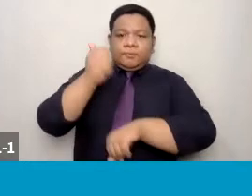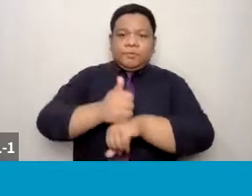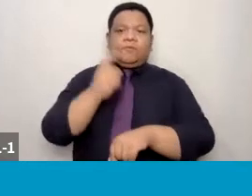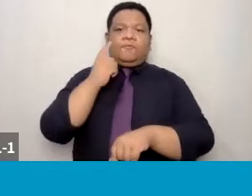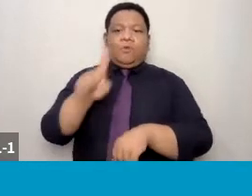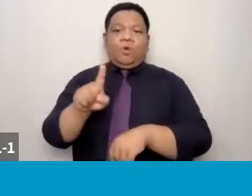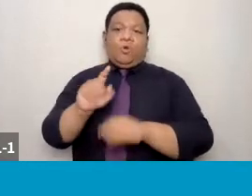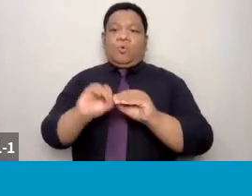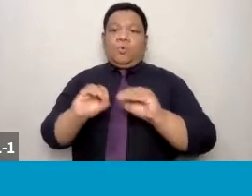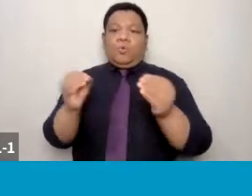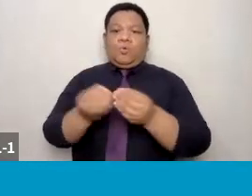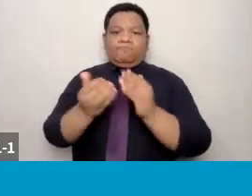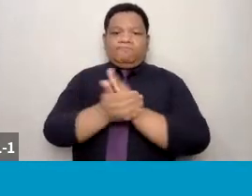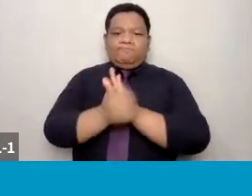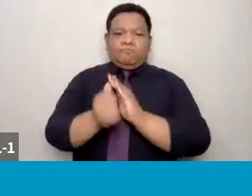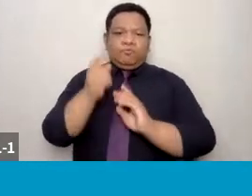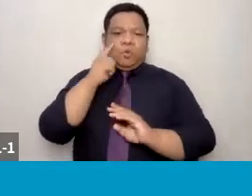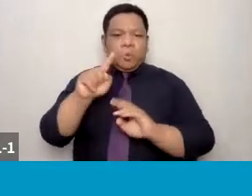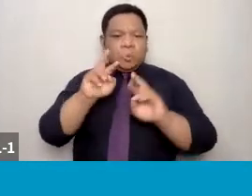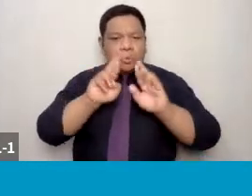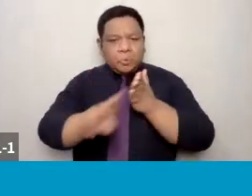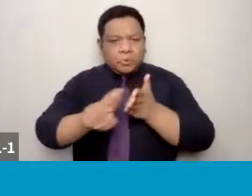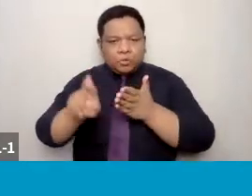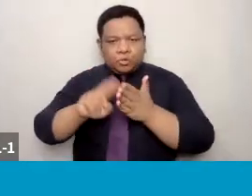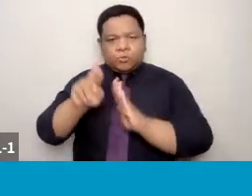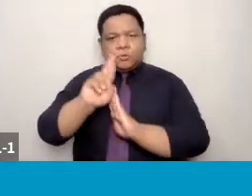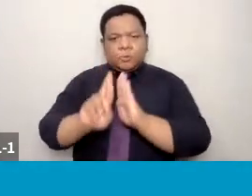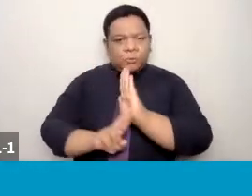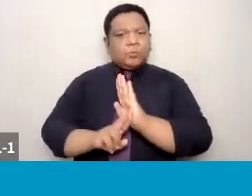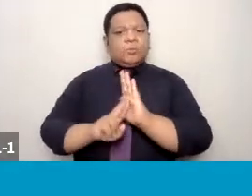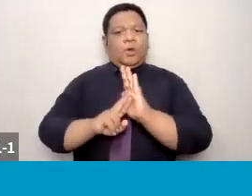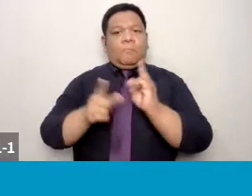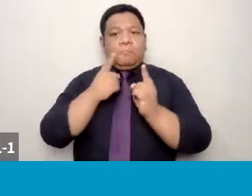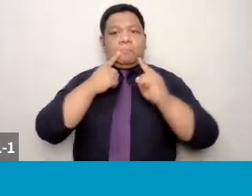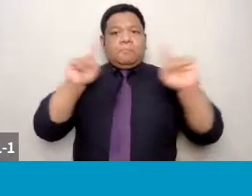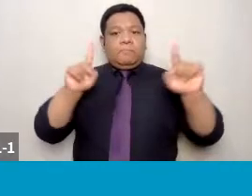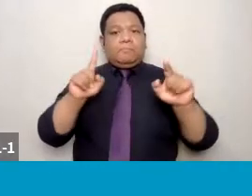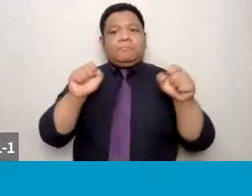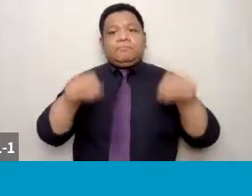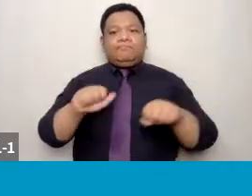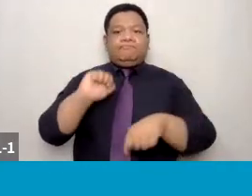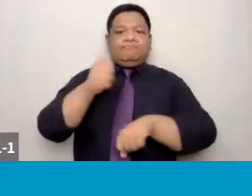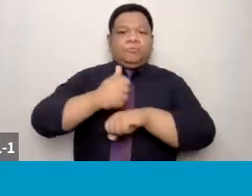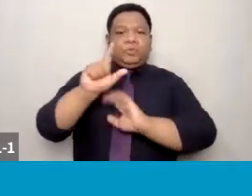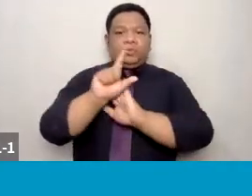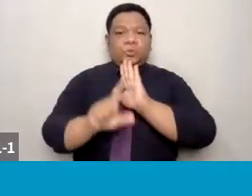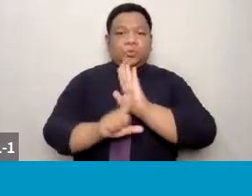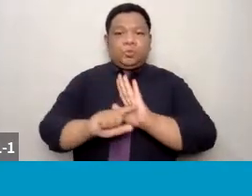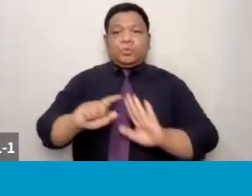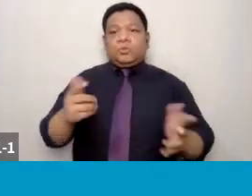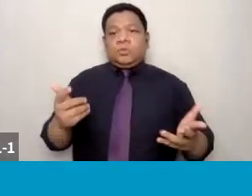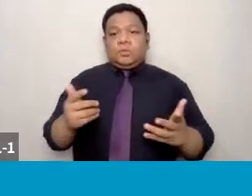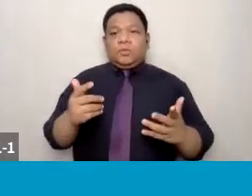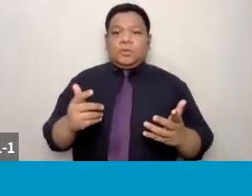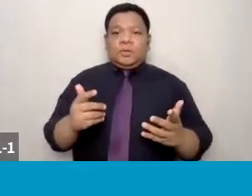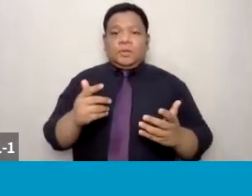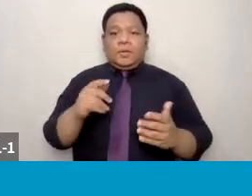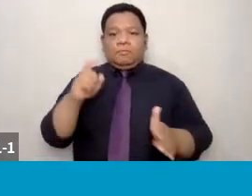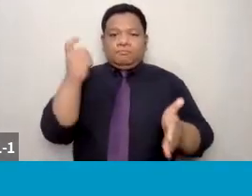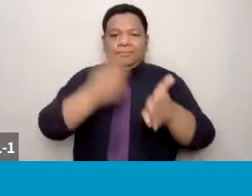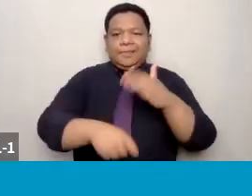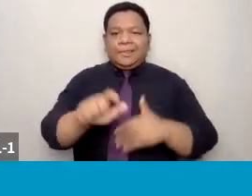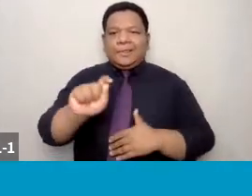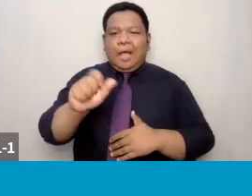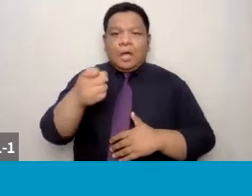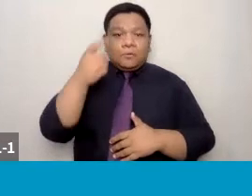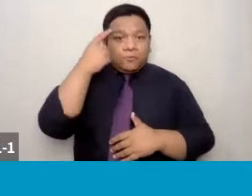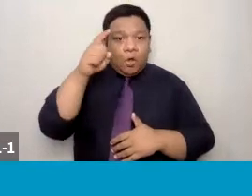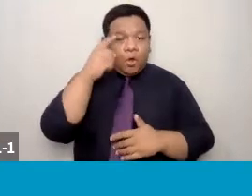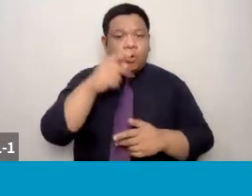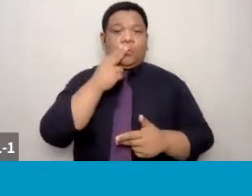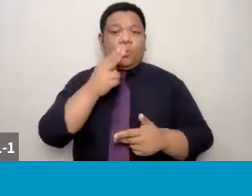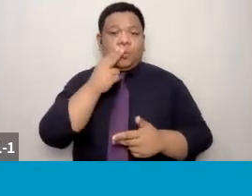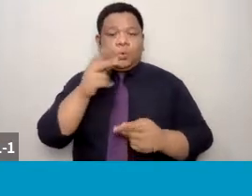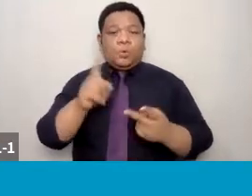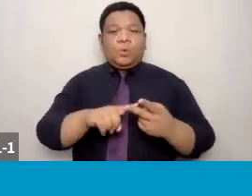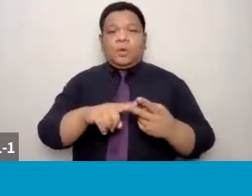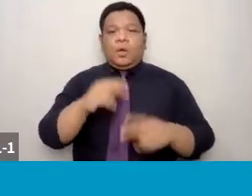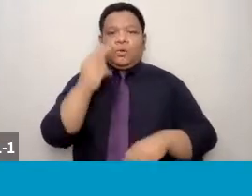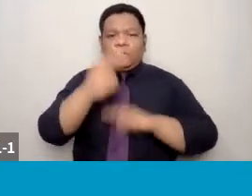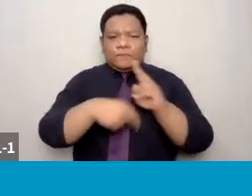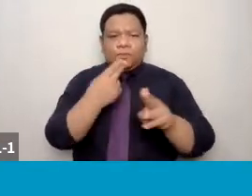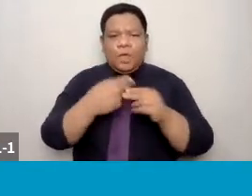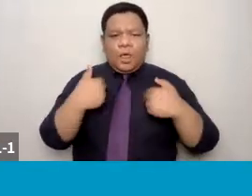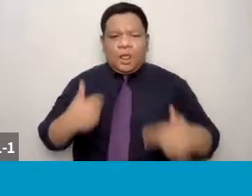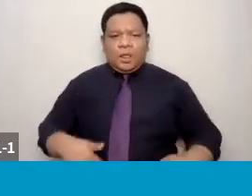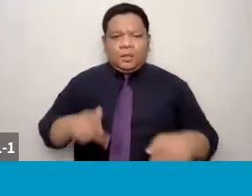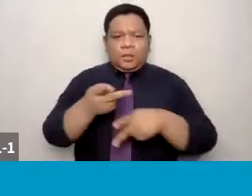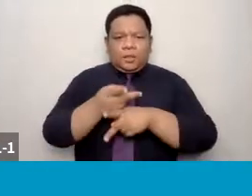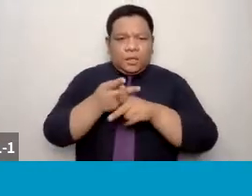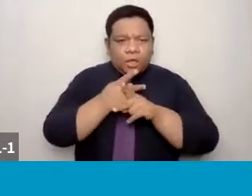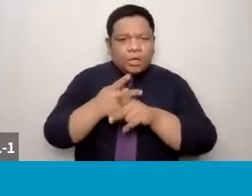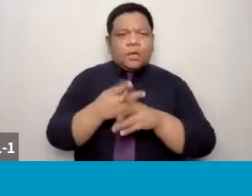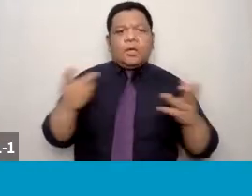for research policy which paved the way for the enactment of bills for Tax in Sugar-sweetened Beverages, Tobacco Tax and Universal Healthcare and the institutionalizing of health technology assessment.